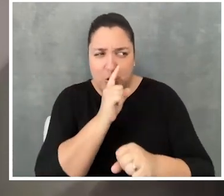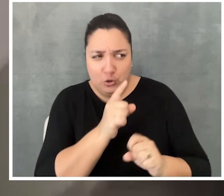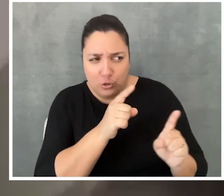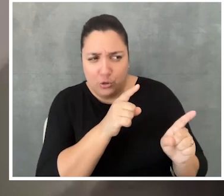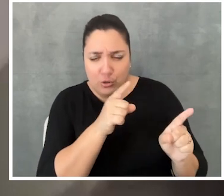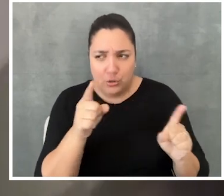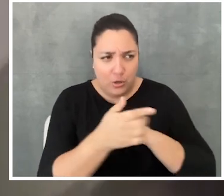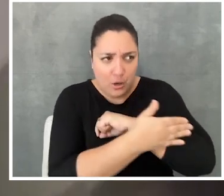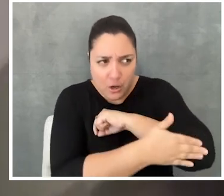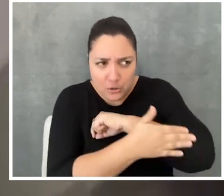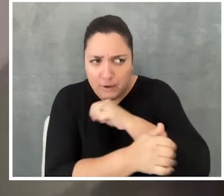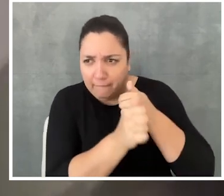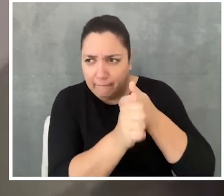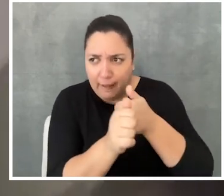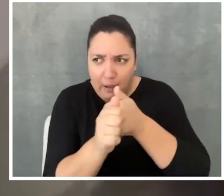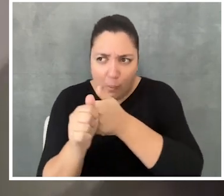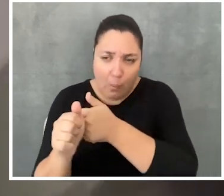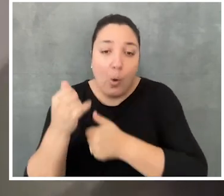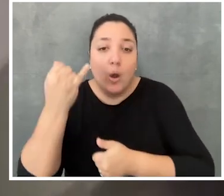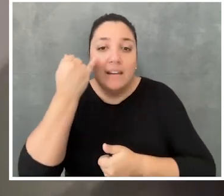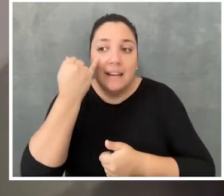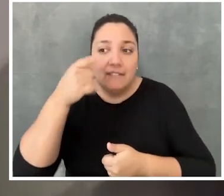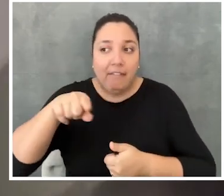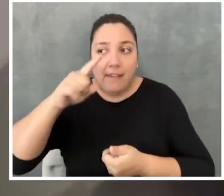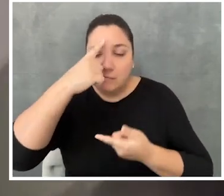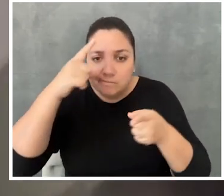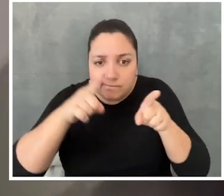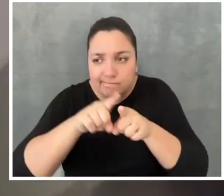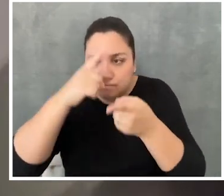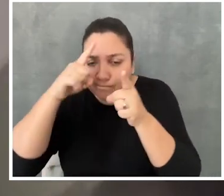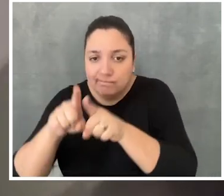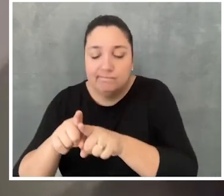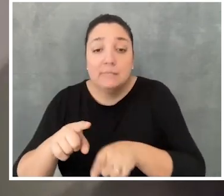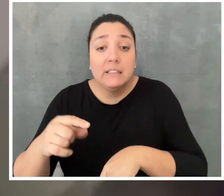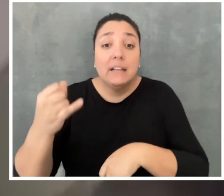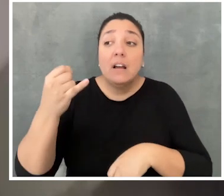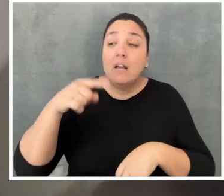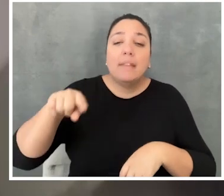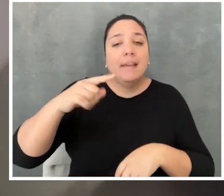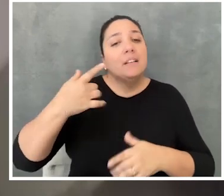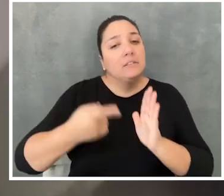a treaty and when there are members of a treaty, they review country compliance periodically.